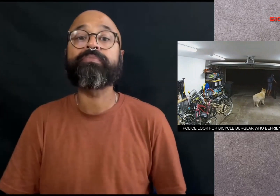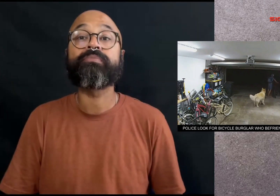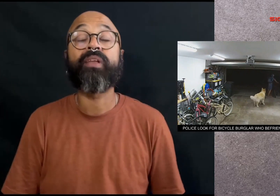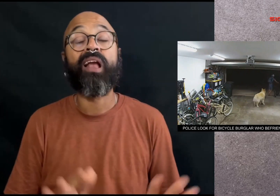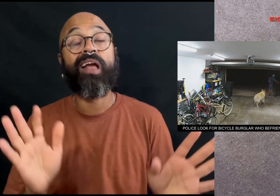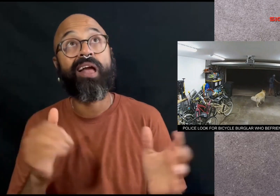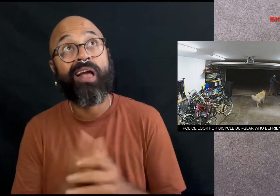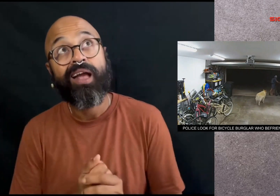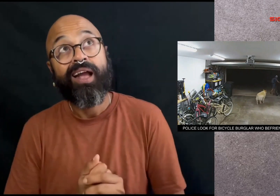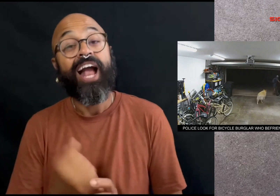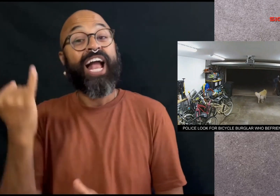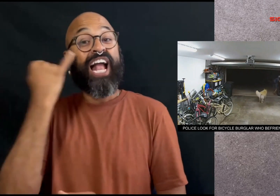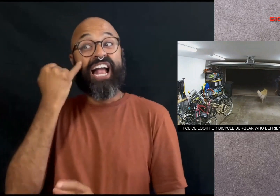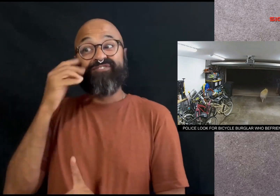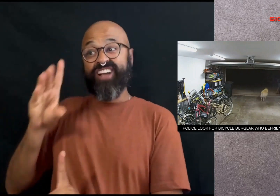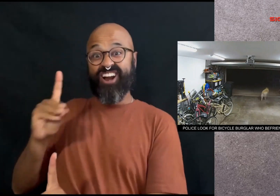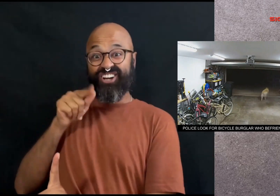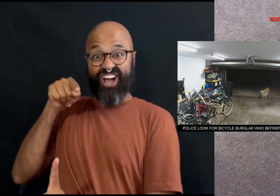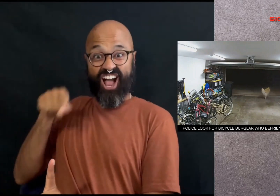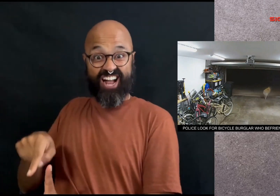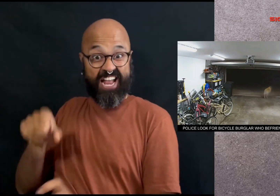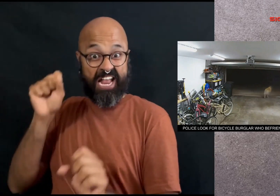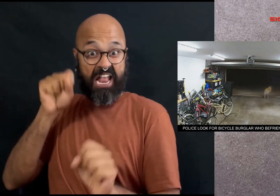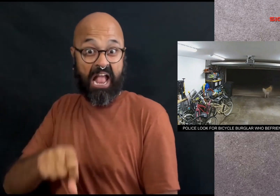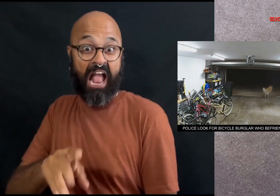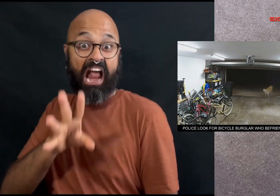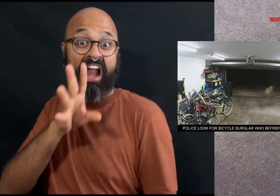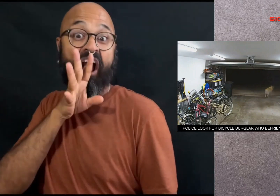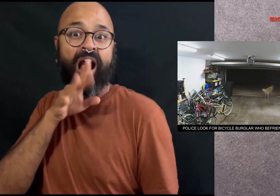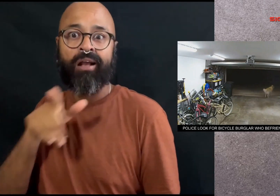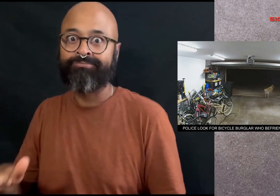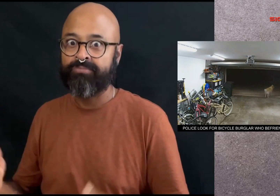If the dog could talk, it would be a great witness.